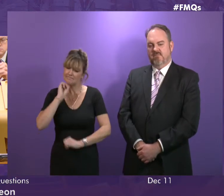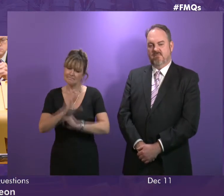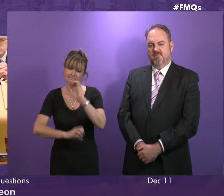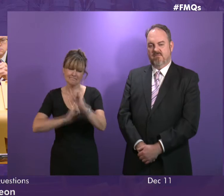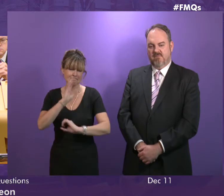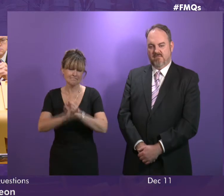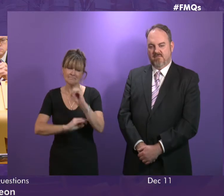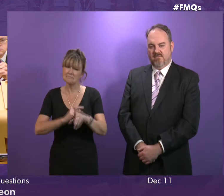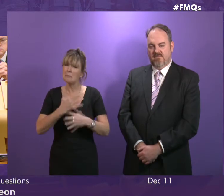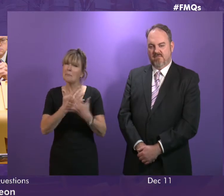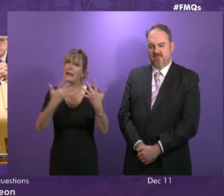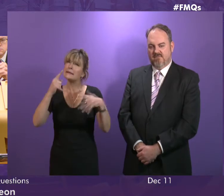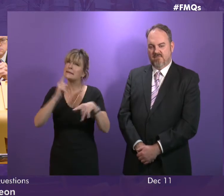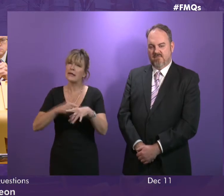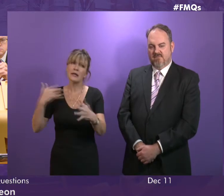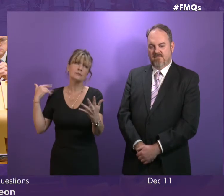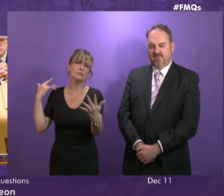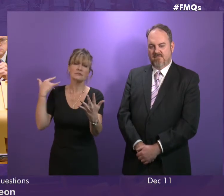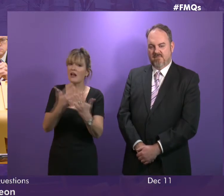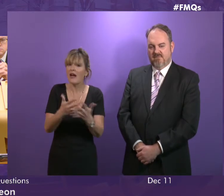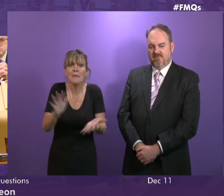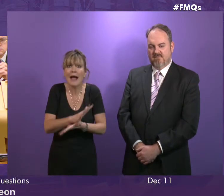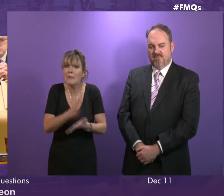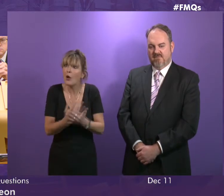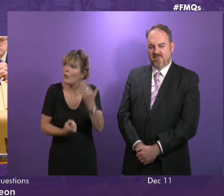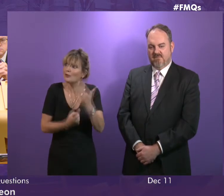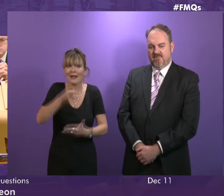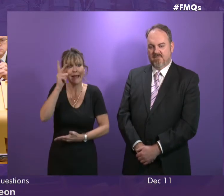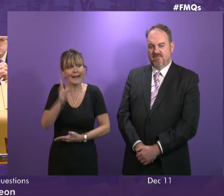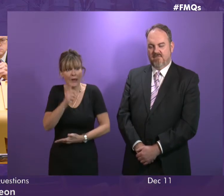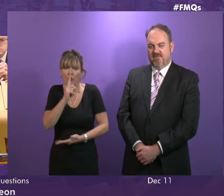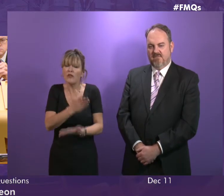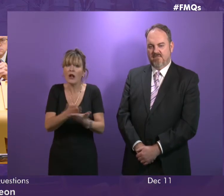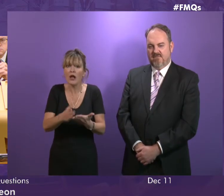and I am glad to have the opportunity to do so again today. If somebody comes here from